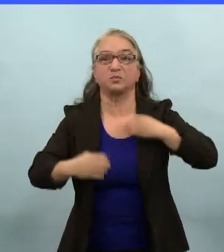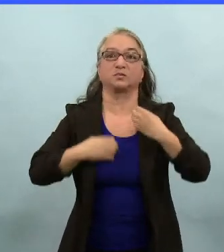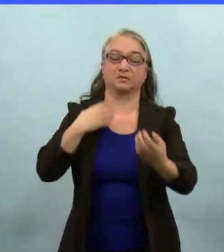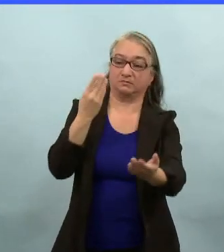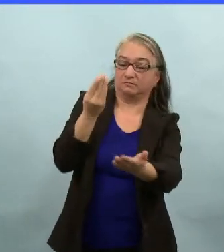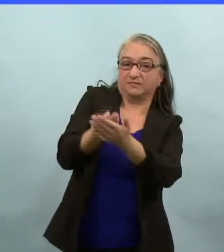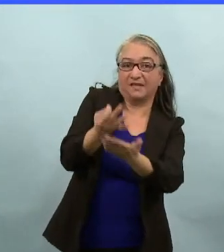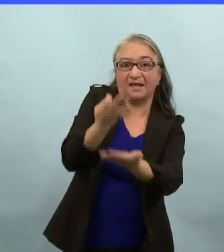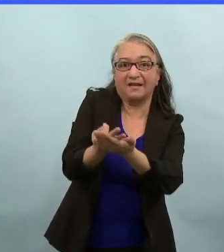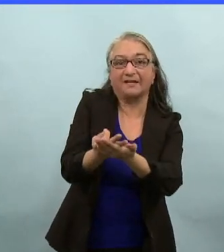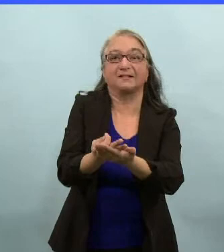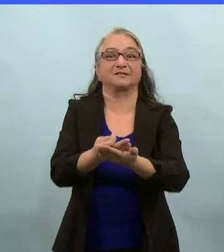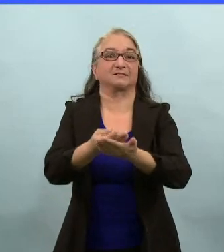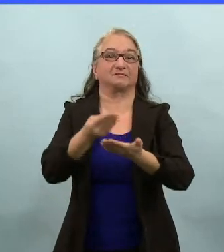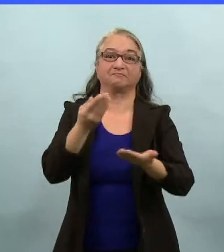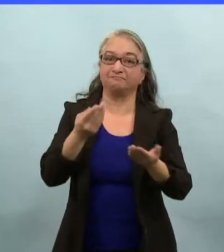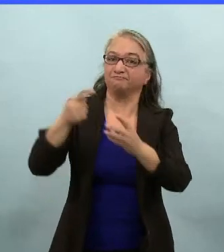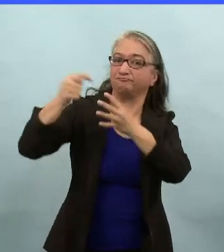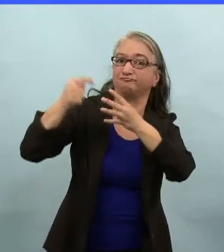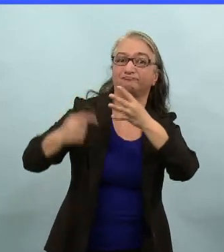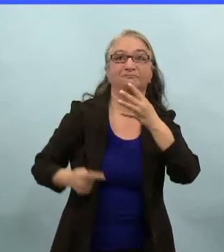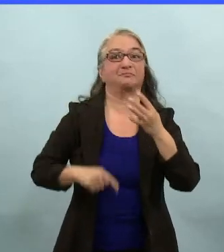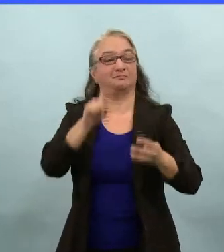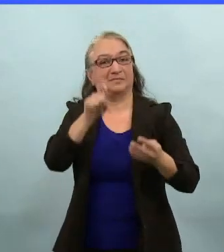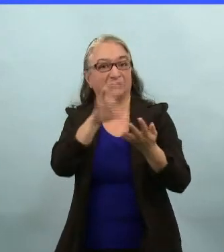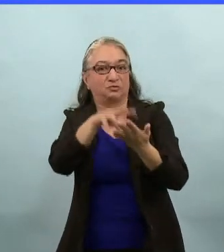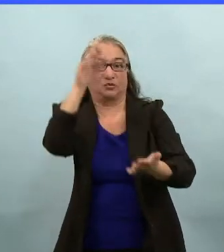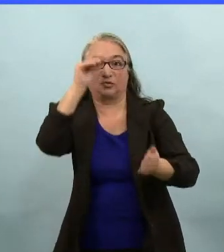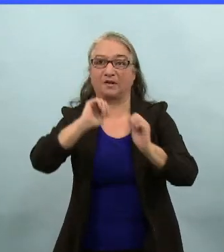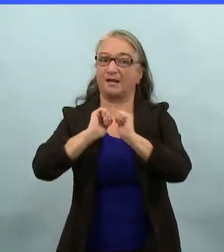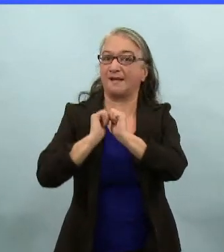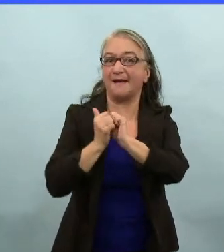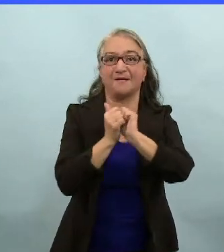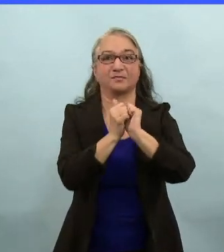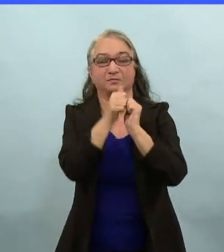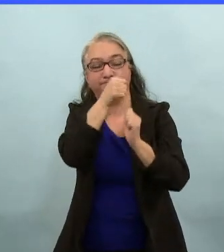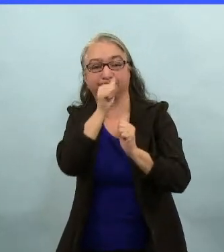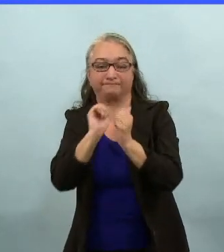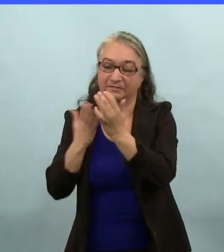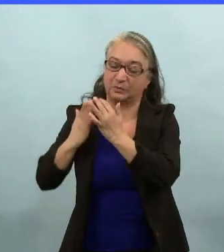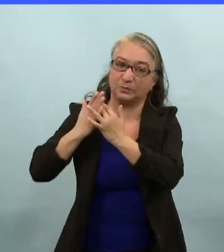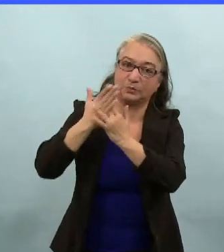with this virus there must be a balance as manitobans we all have a role to play